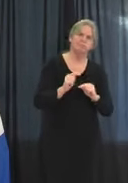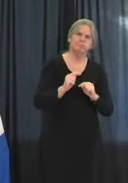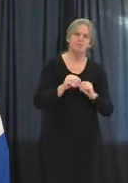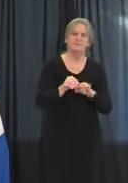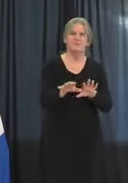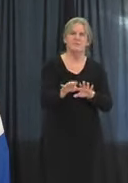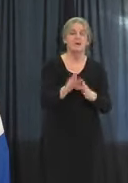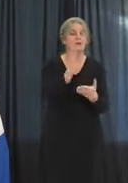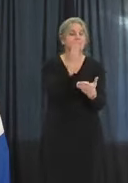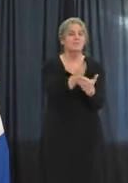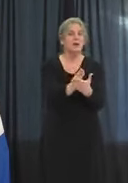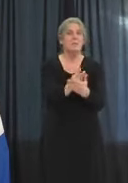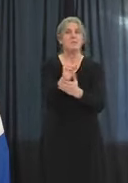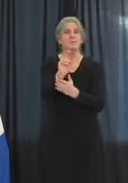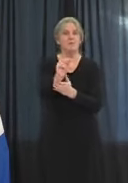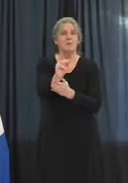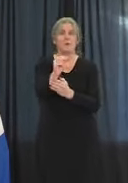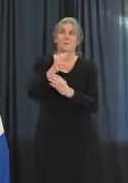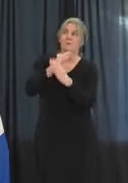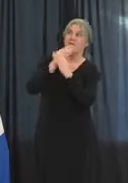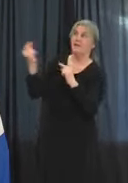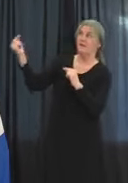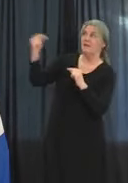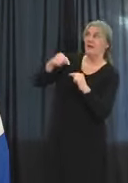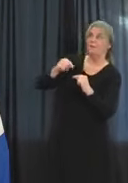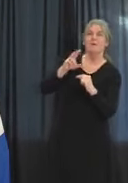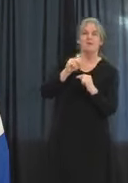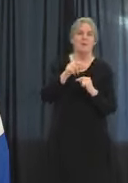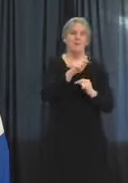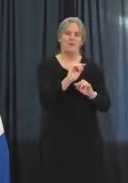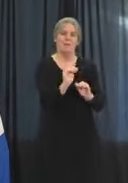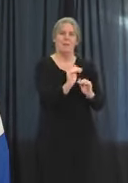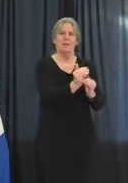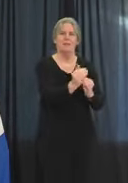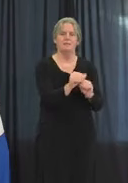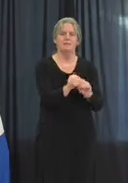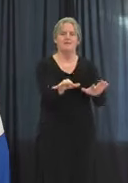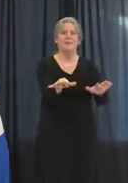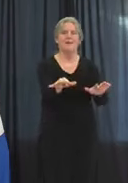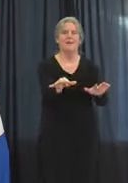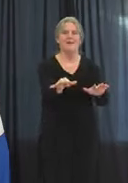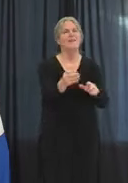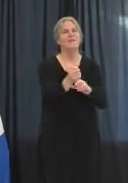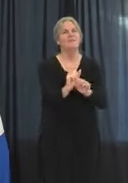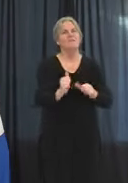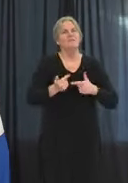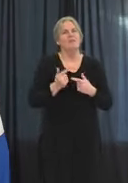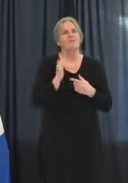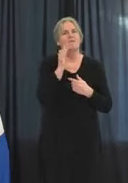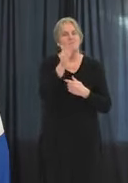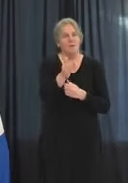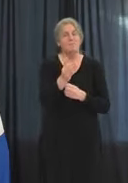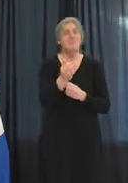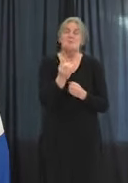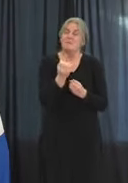They will not stop this virus from coming in, but they will certainly limit its spread and save lives, potentially hundreds